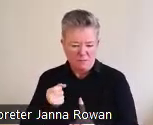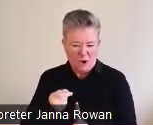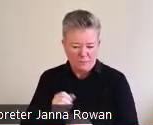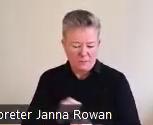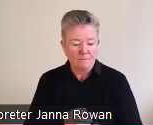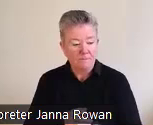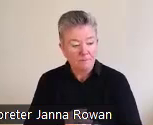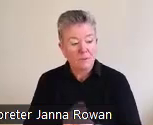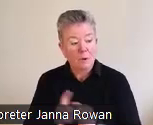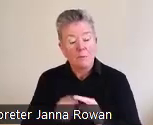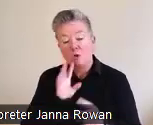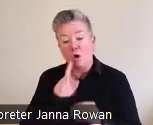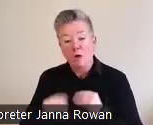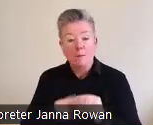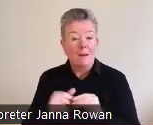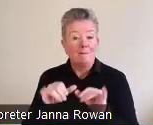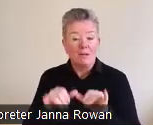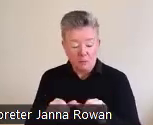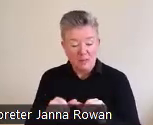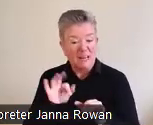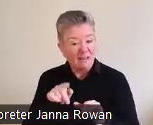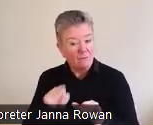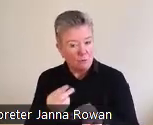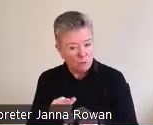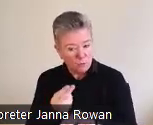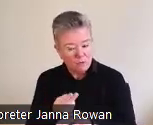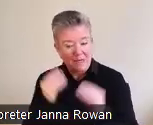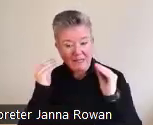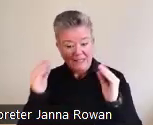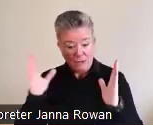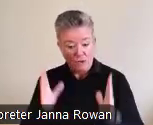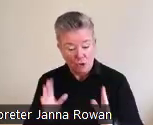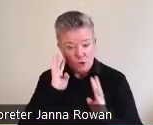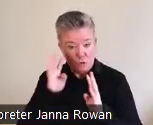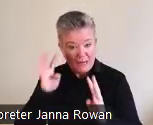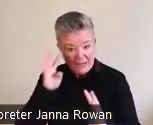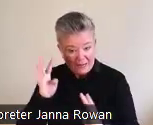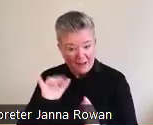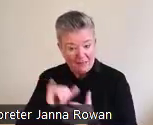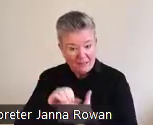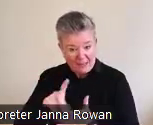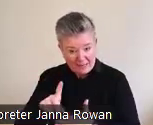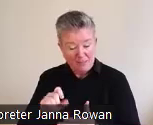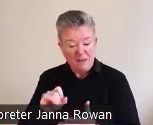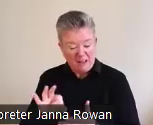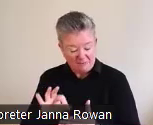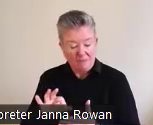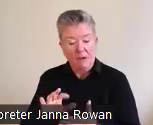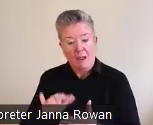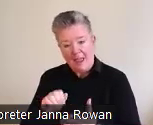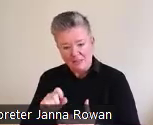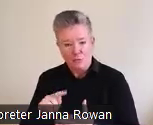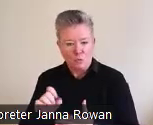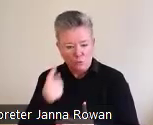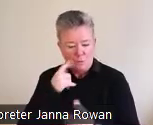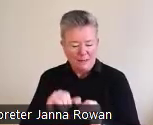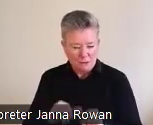When we talk about measurement, if you are using teacher-created documents as the tool for measurement,